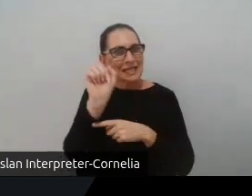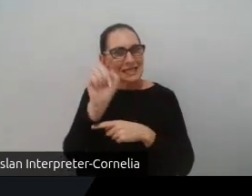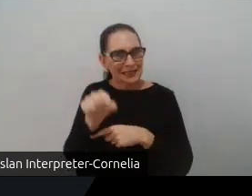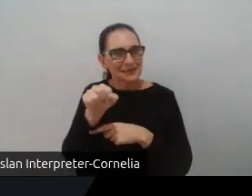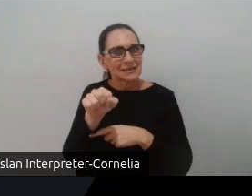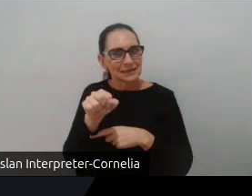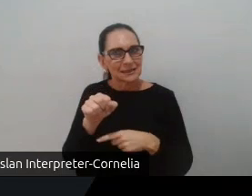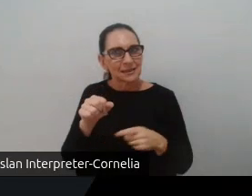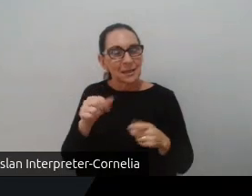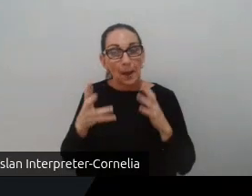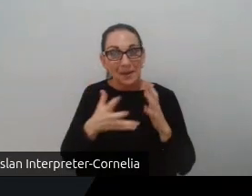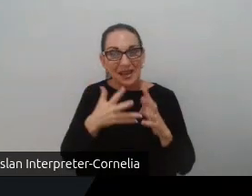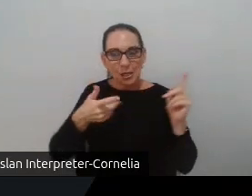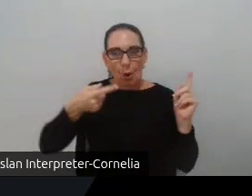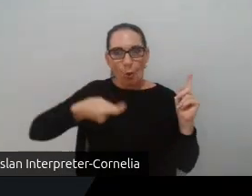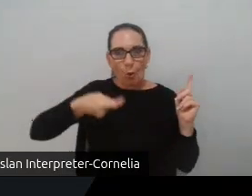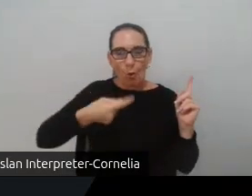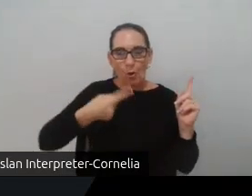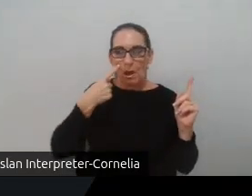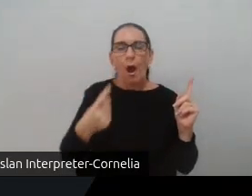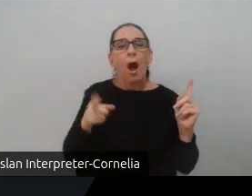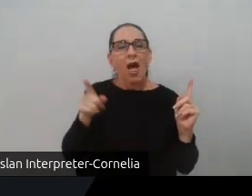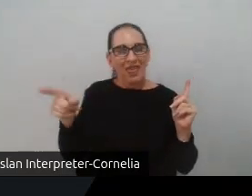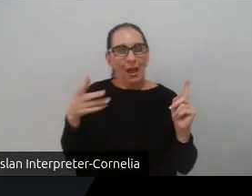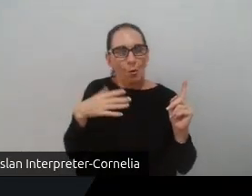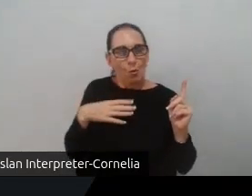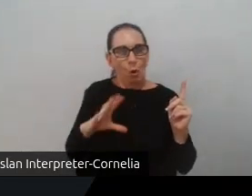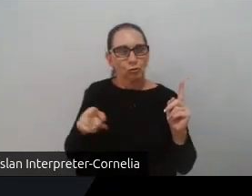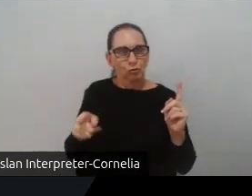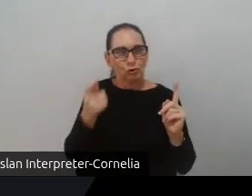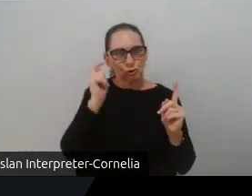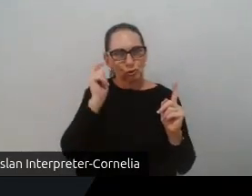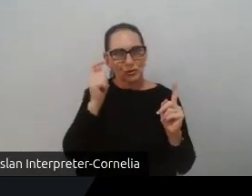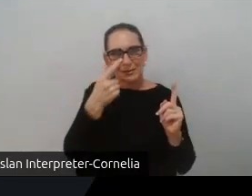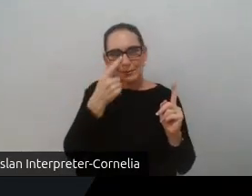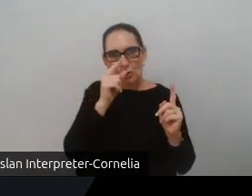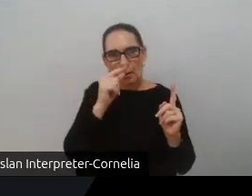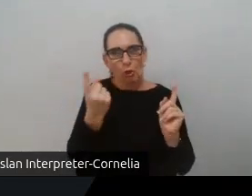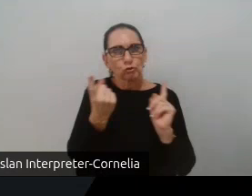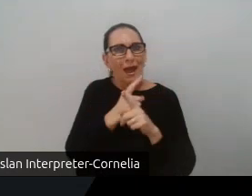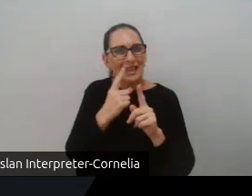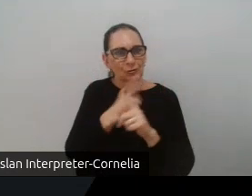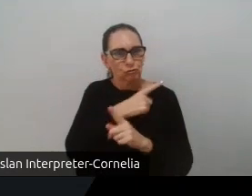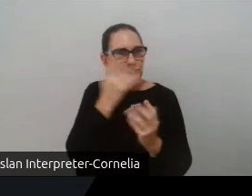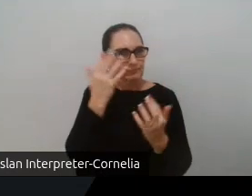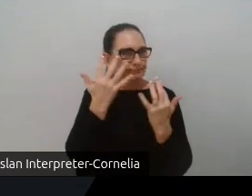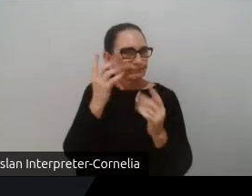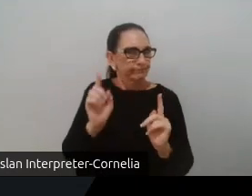to the court that they want to have these changes considered as soon as possible.